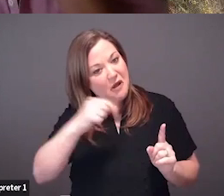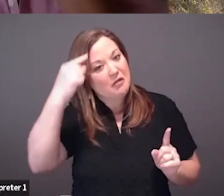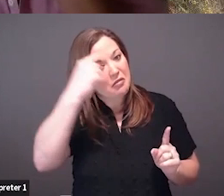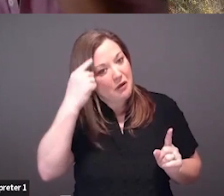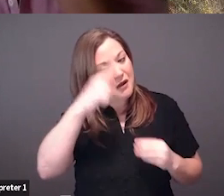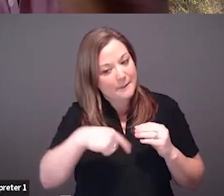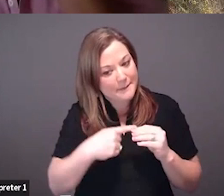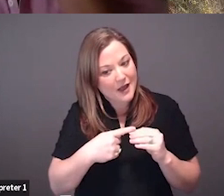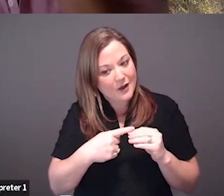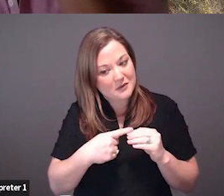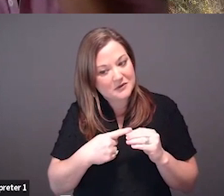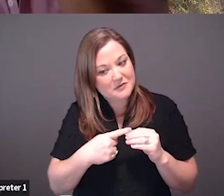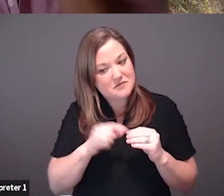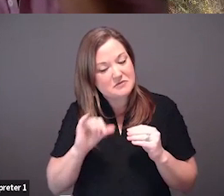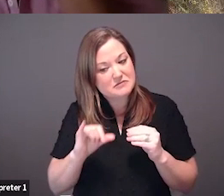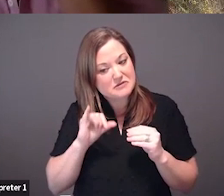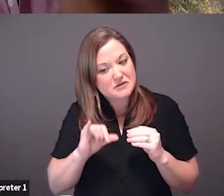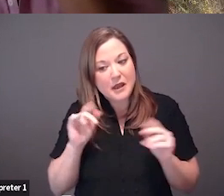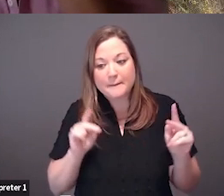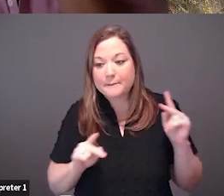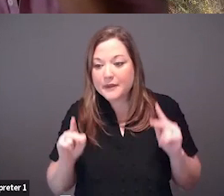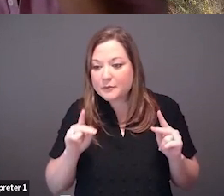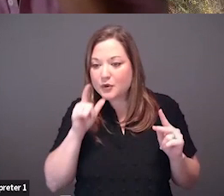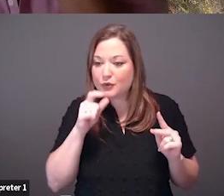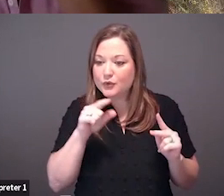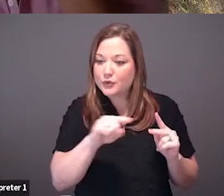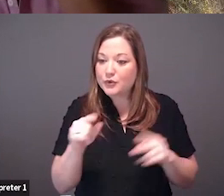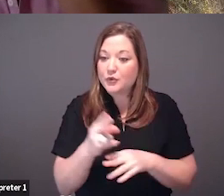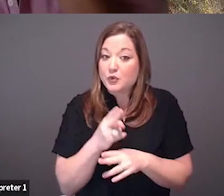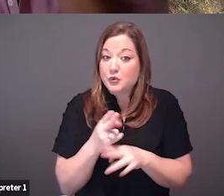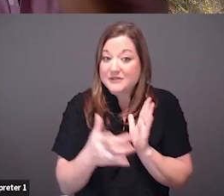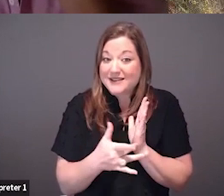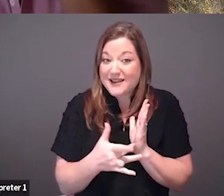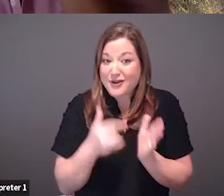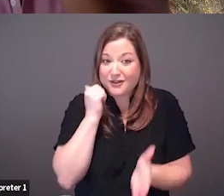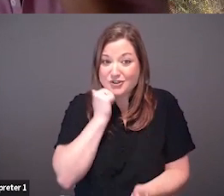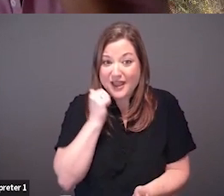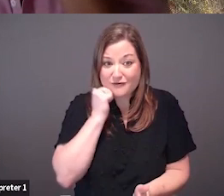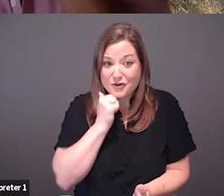people that use these technologies every day. That's actually a really good idea.